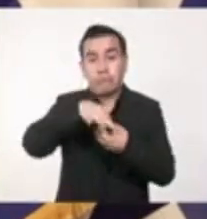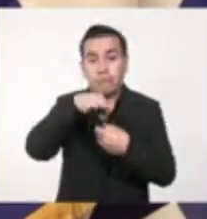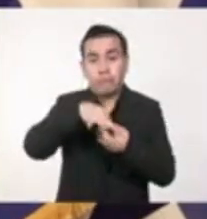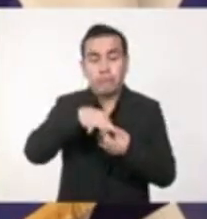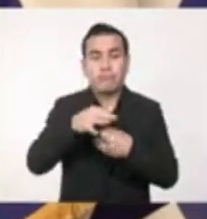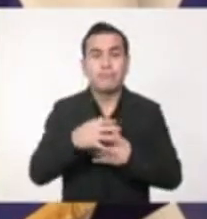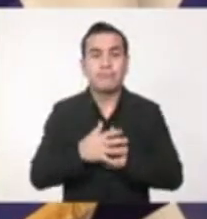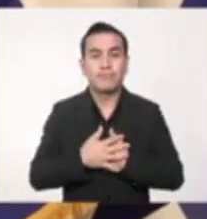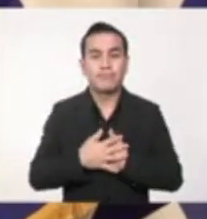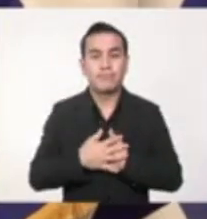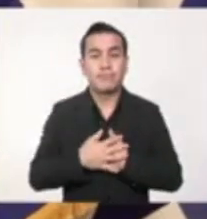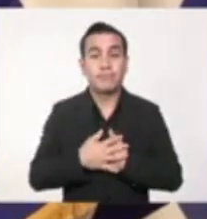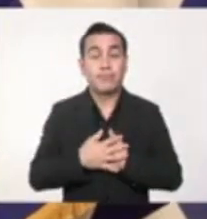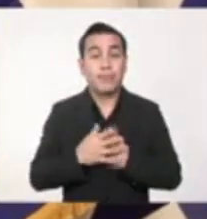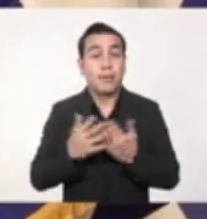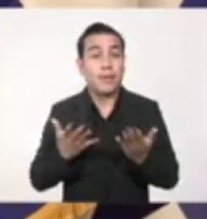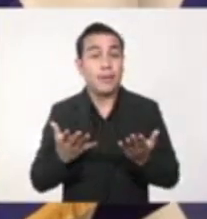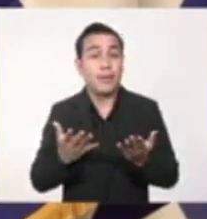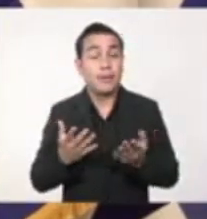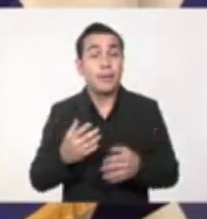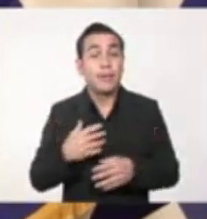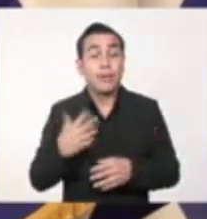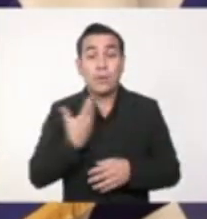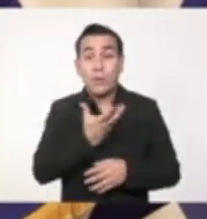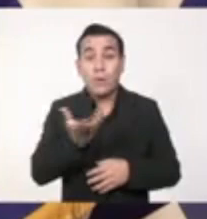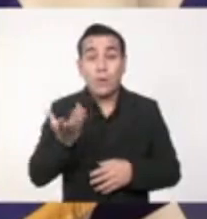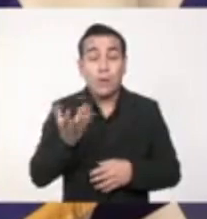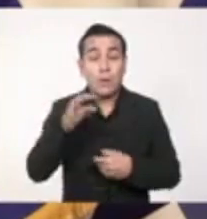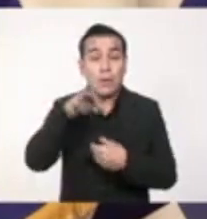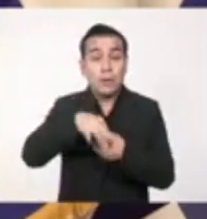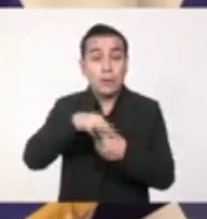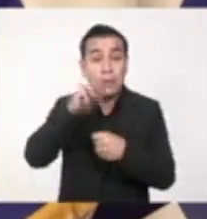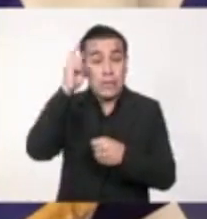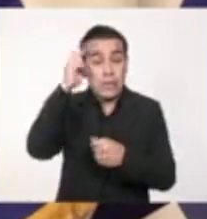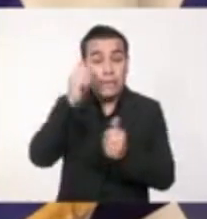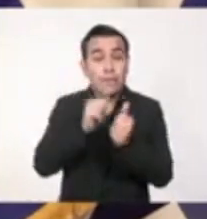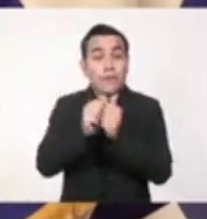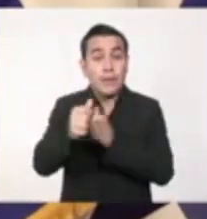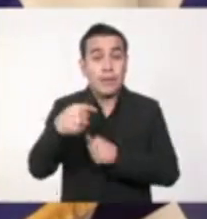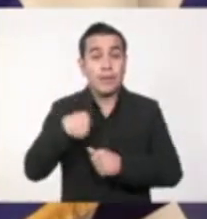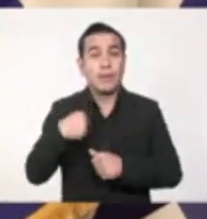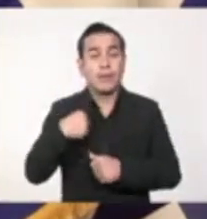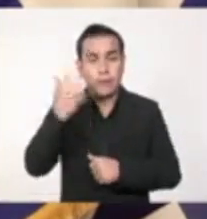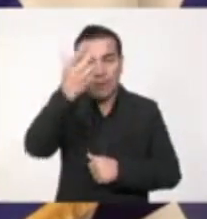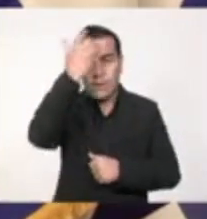le dijo, las elecciones tienen consecuencias, y yo gané, y